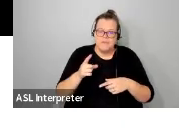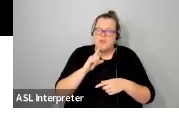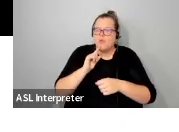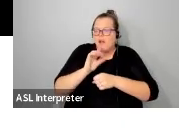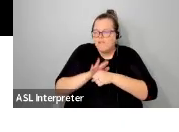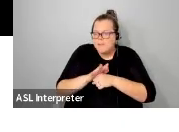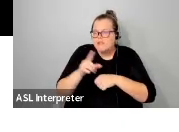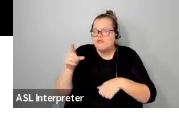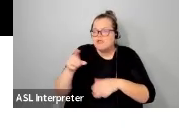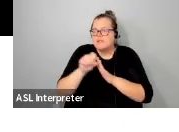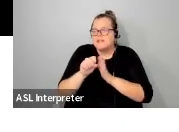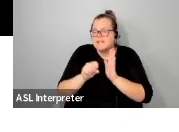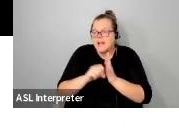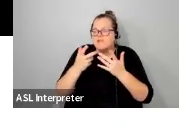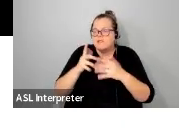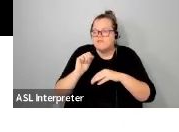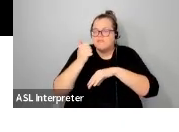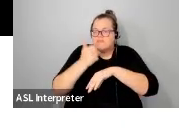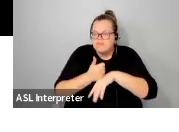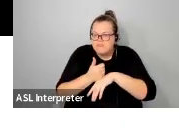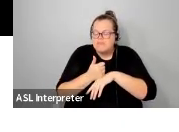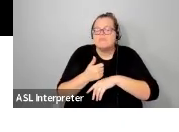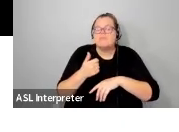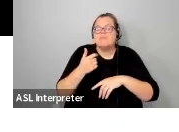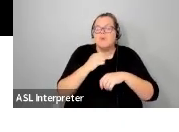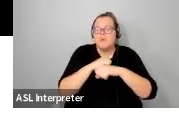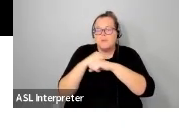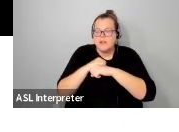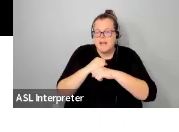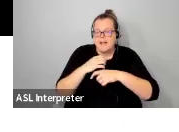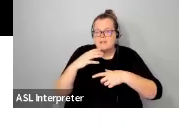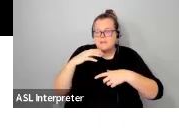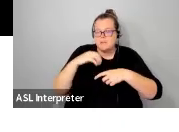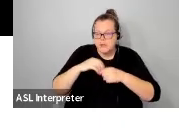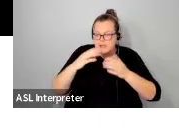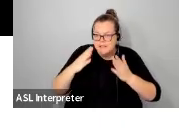protect participants in the event of of conflicted service delivery.